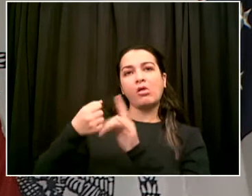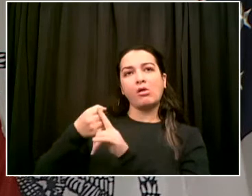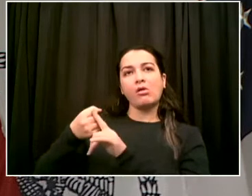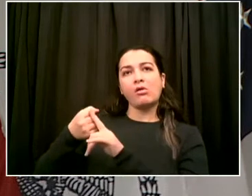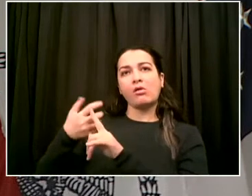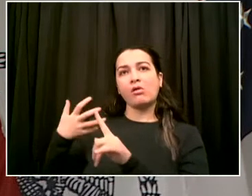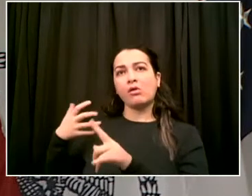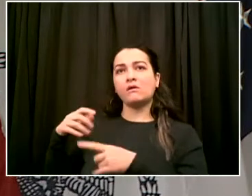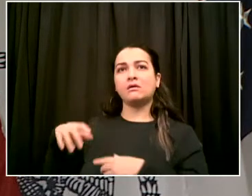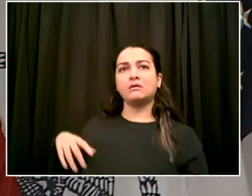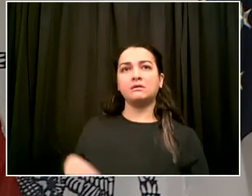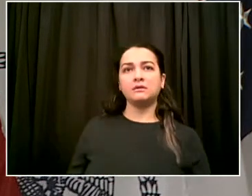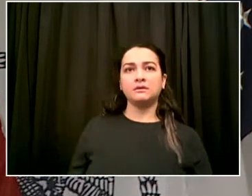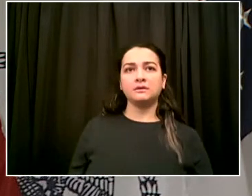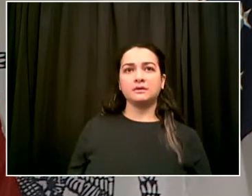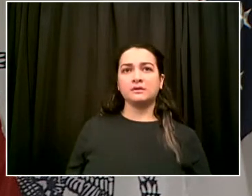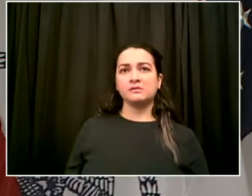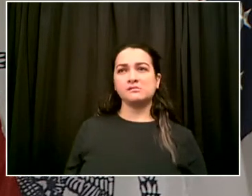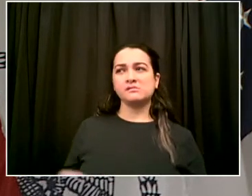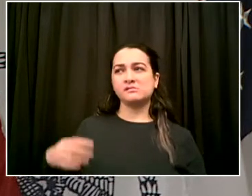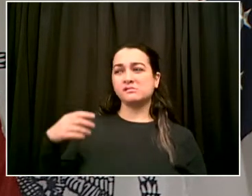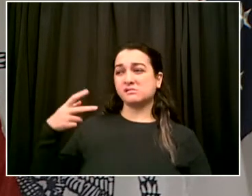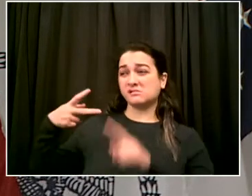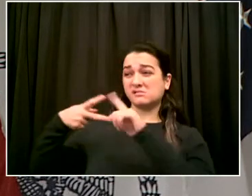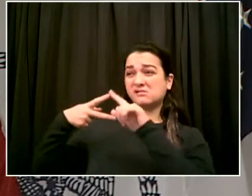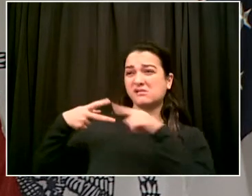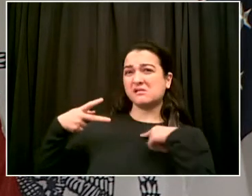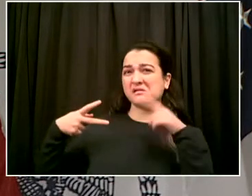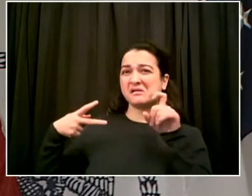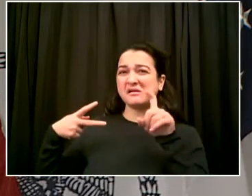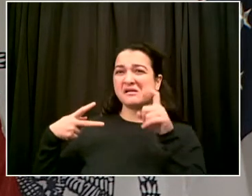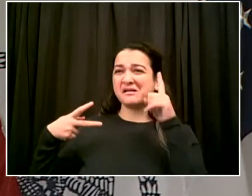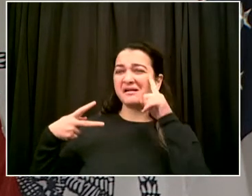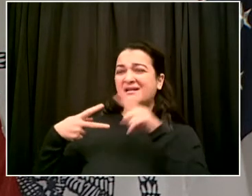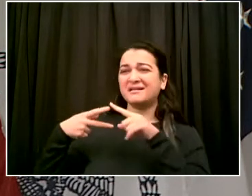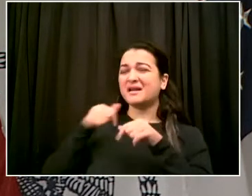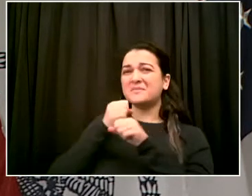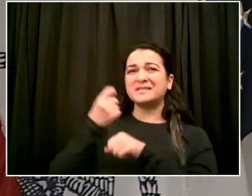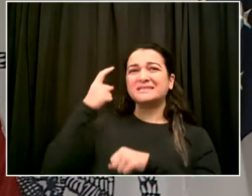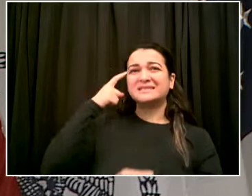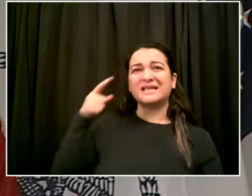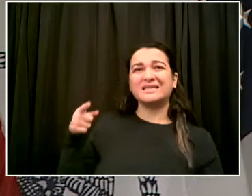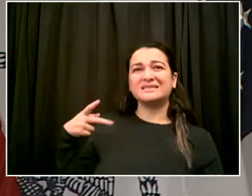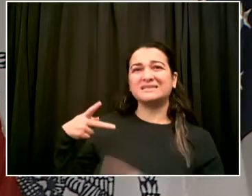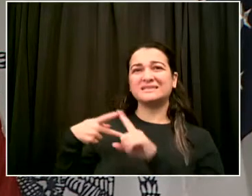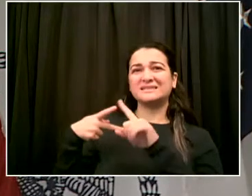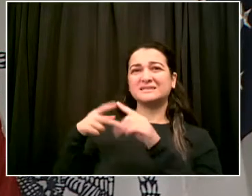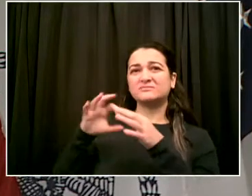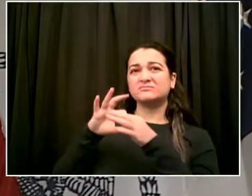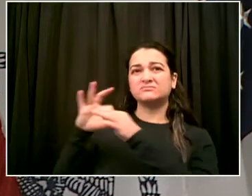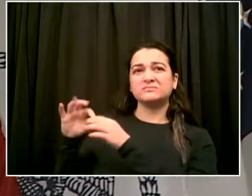SOMETHING THAT MAKES NO SENSE THAT FOLKS IN HEDGE FUNDS, OTHER FINANCIAL INSTITUTIONS DONONT 'PP AYTHTHIE